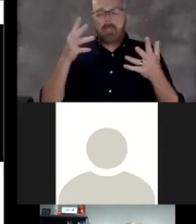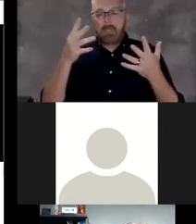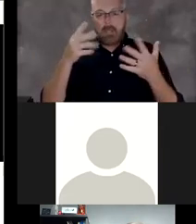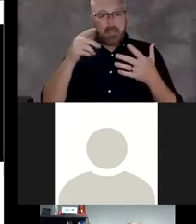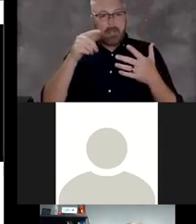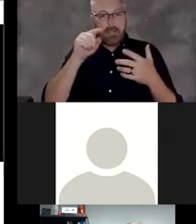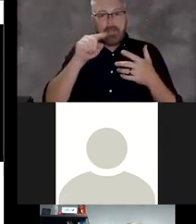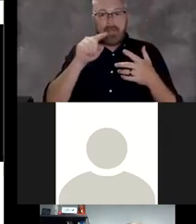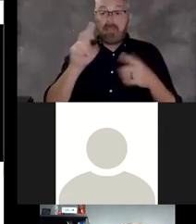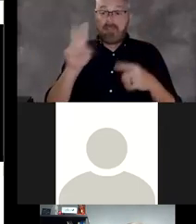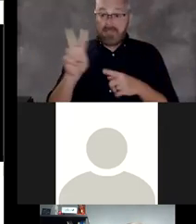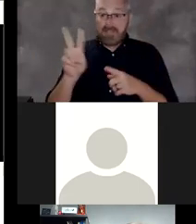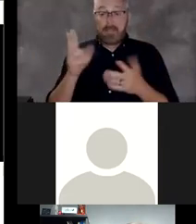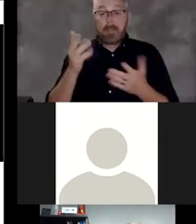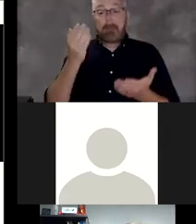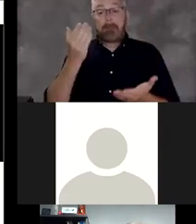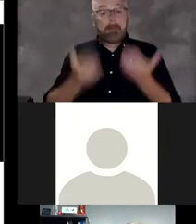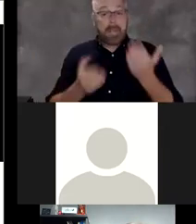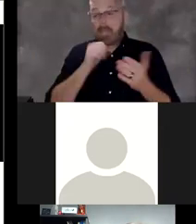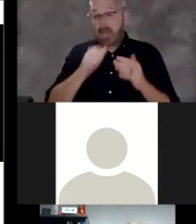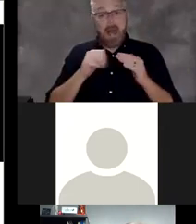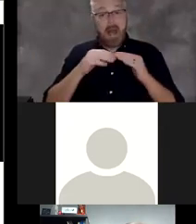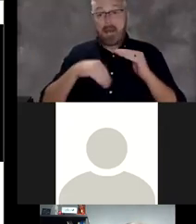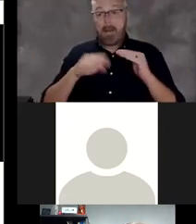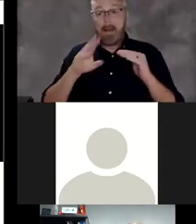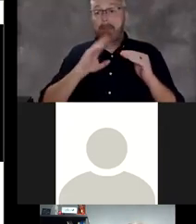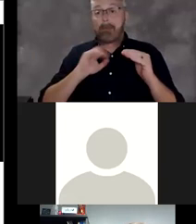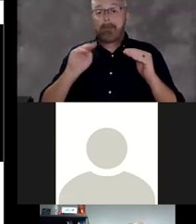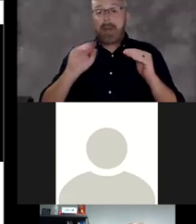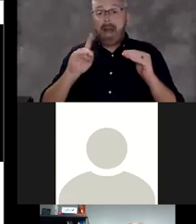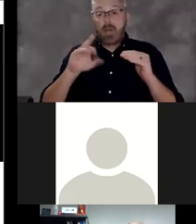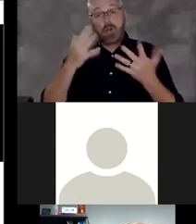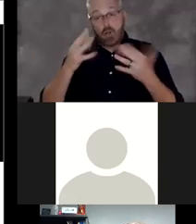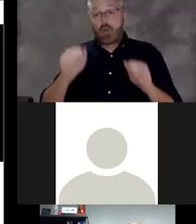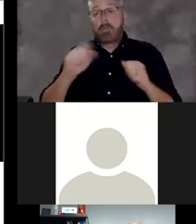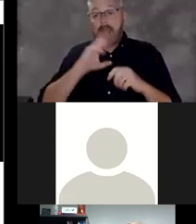COULD ACTUALLY NOT EVEN BE A MINOR. THEY MAY BE 18 YEARS OF AGE, BUT BECAUSE OF THE SPECIAL